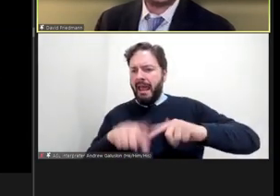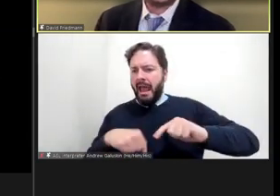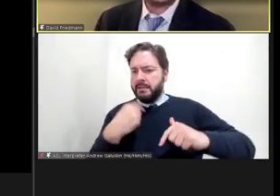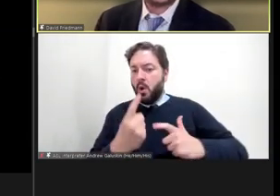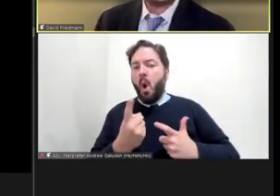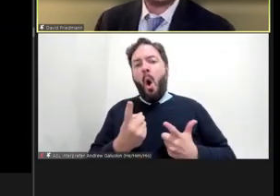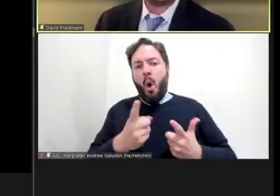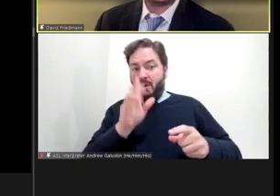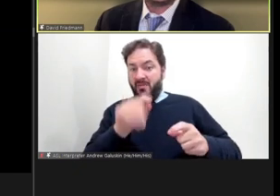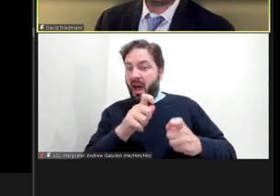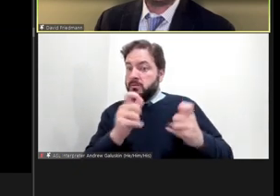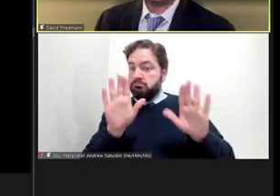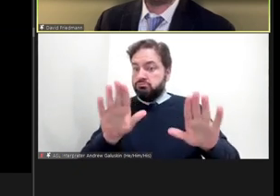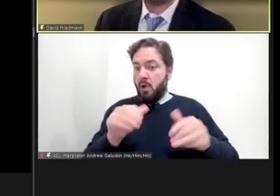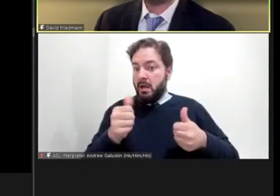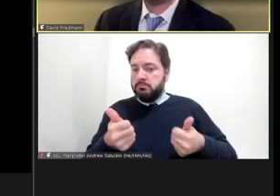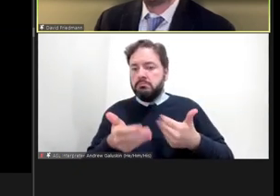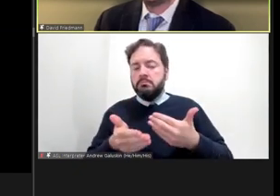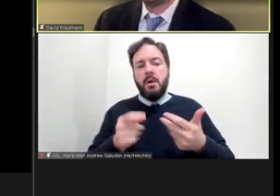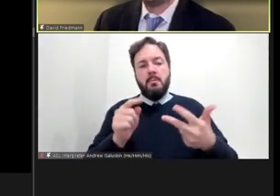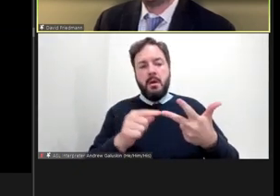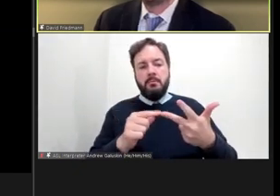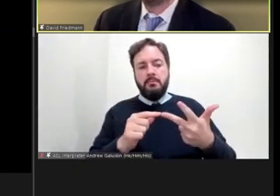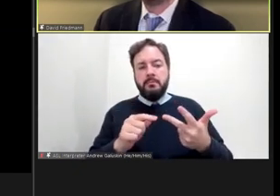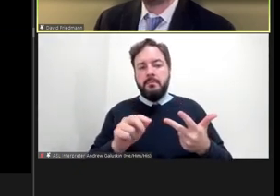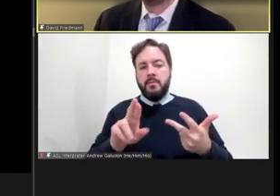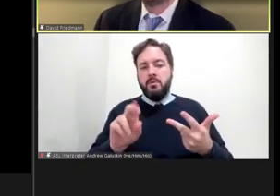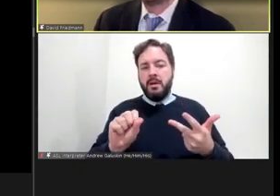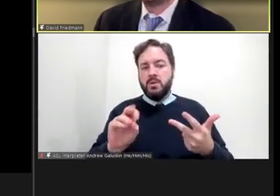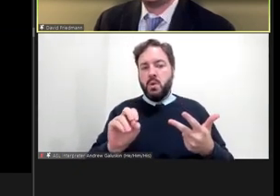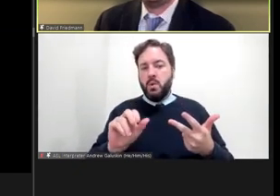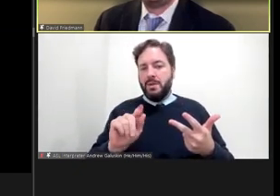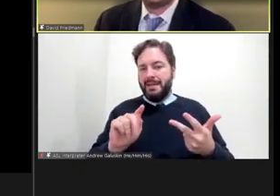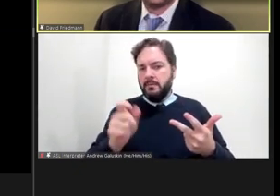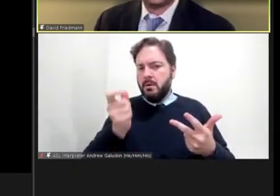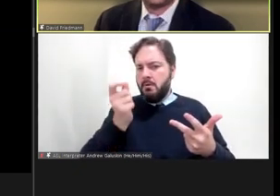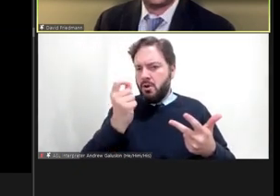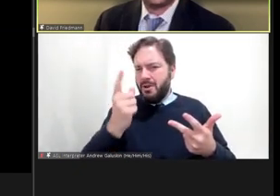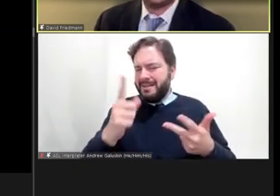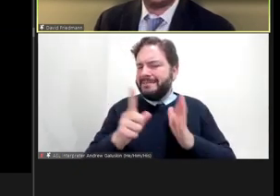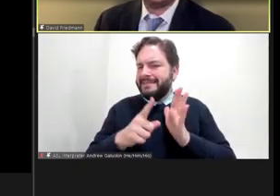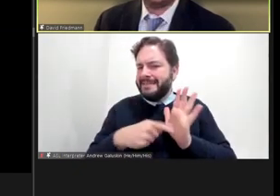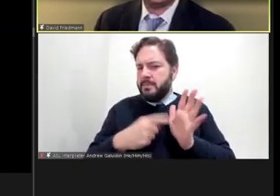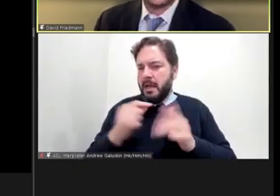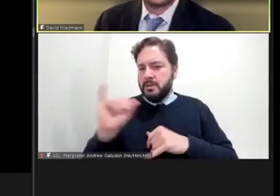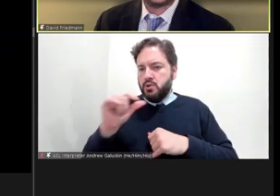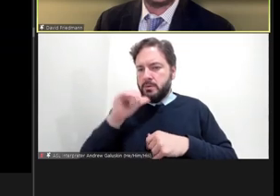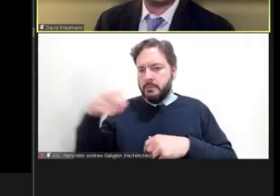interesting concept. You know, one issue is that insurance doesn't always pay for genetic testing